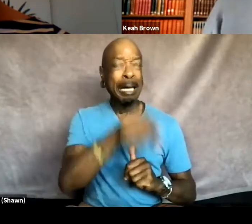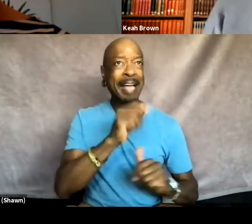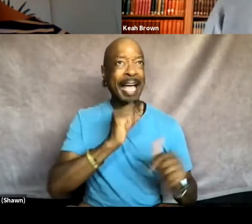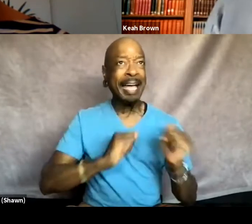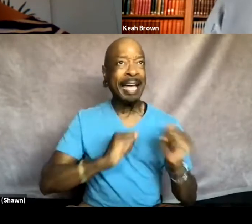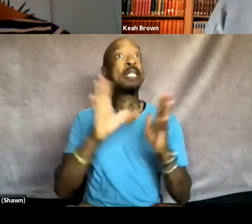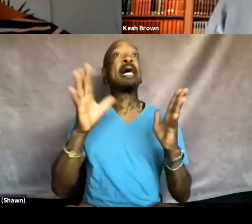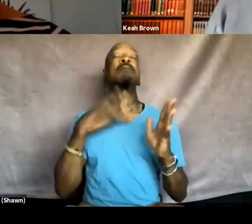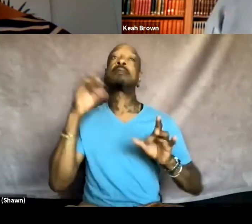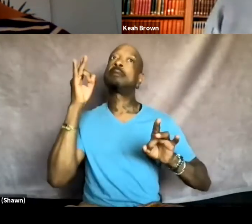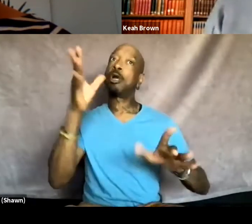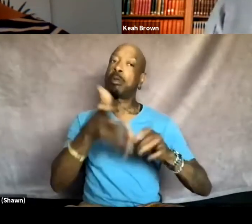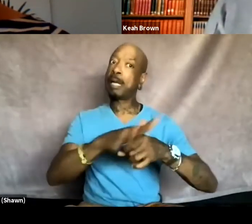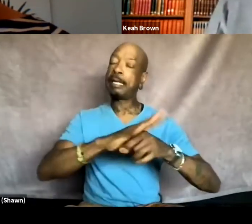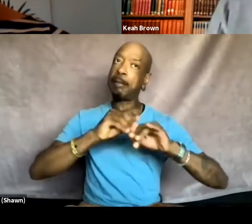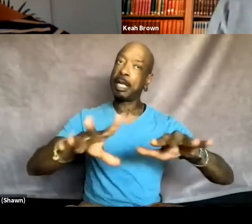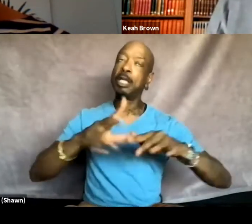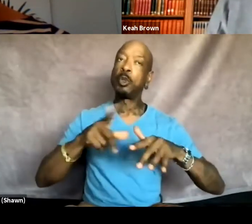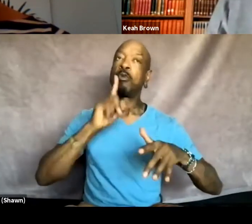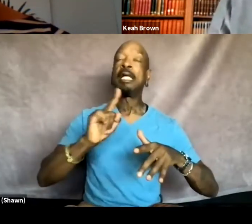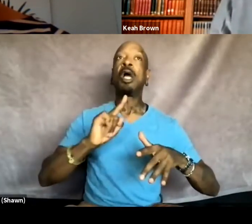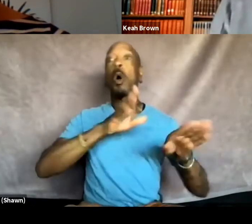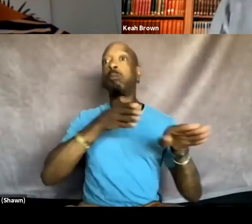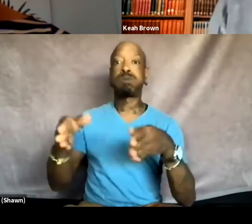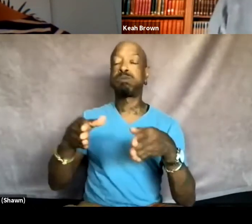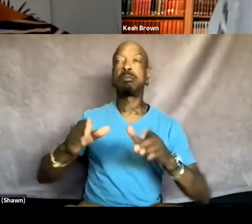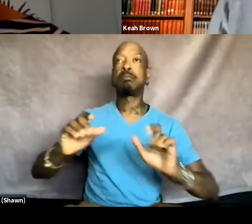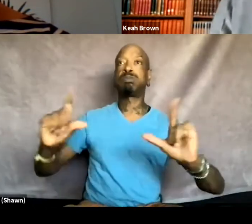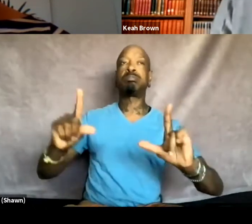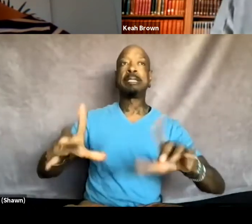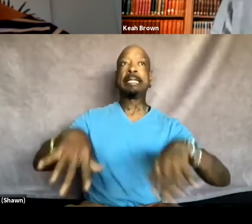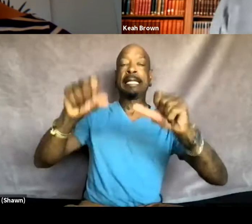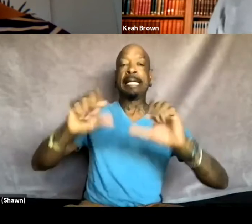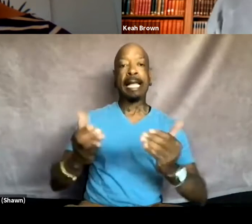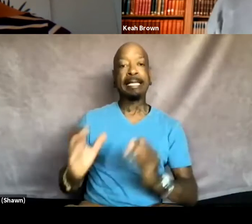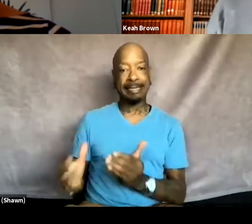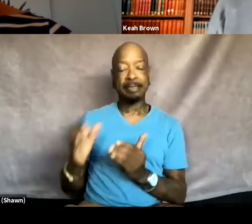Keah Brown: To allow me the chance to take these classes and I've also been doing more